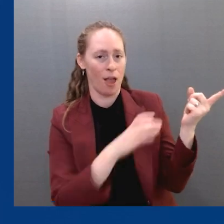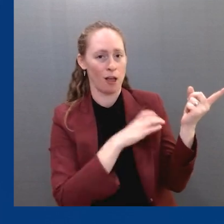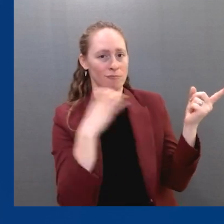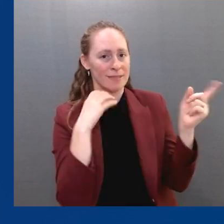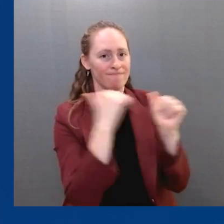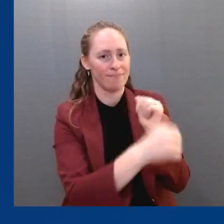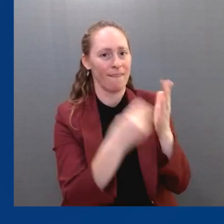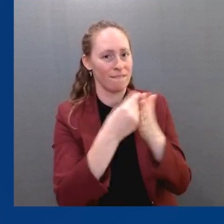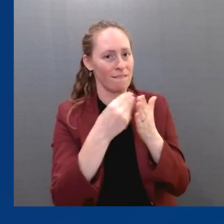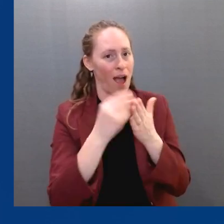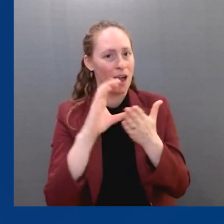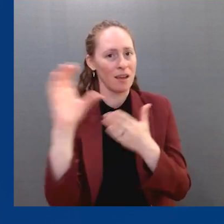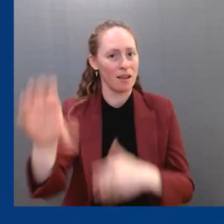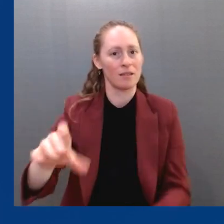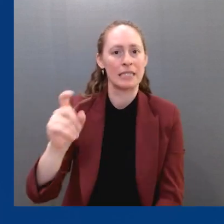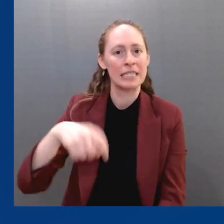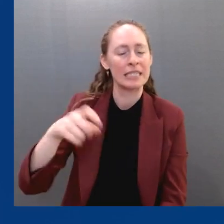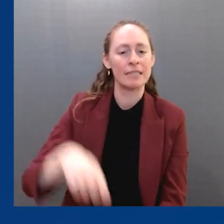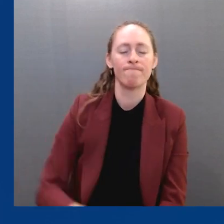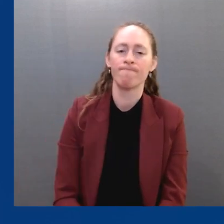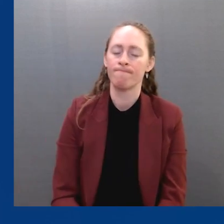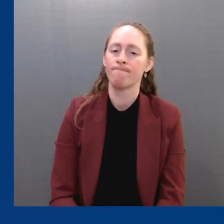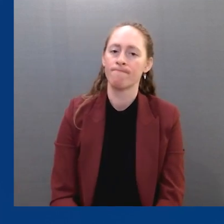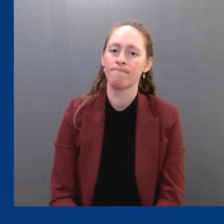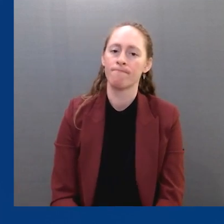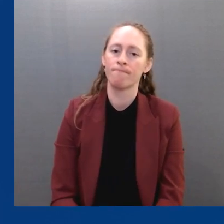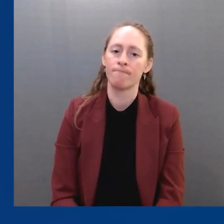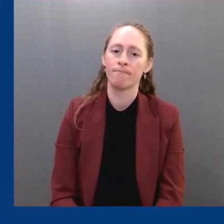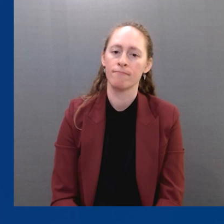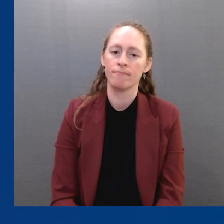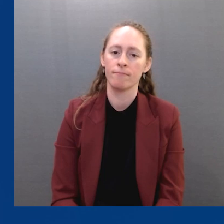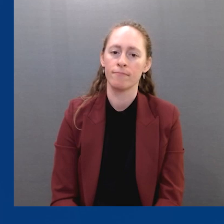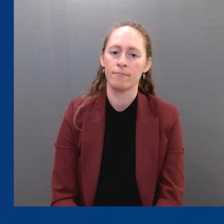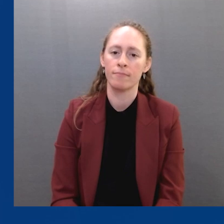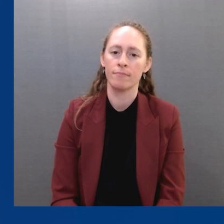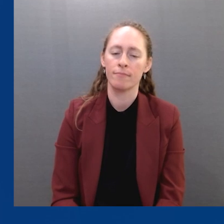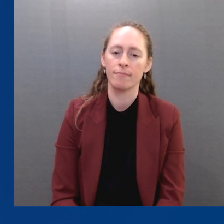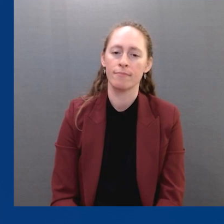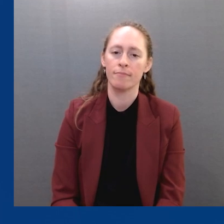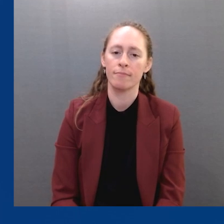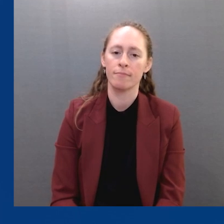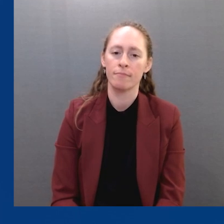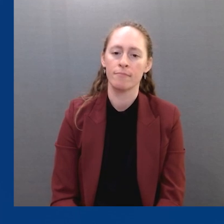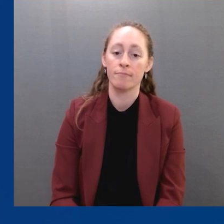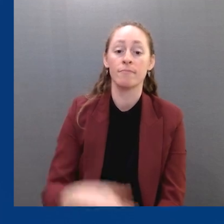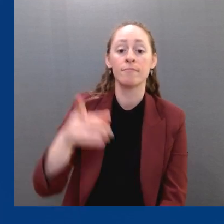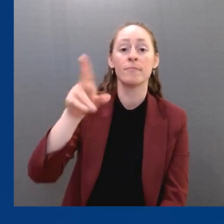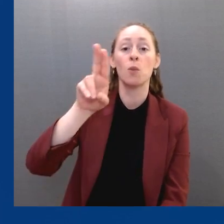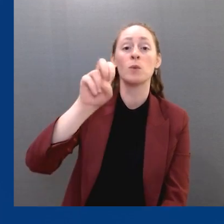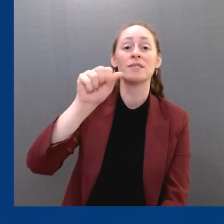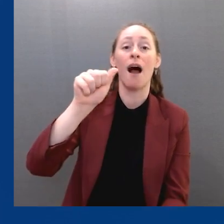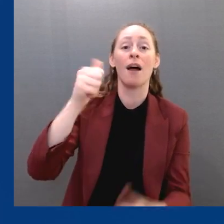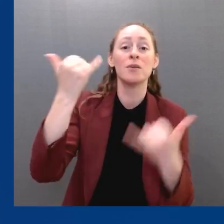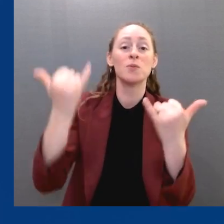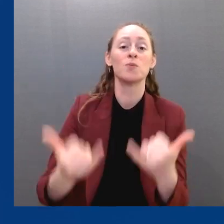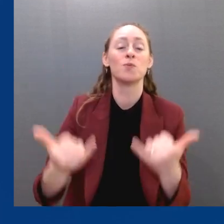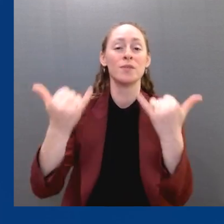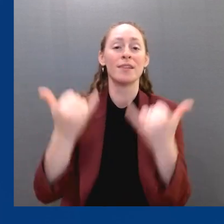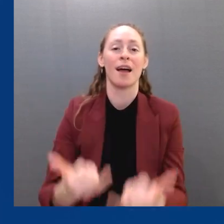Moderator: Let's go to Adrianna Rodriguez from USA Today. The Press: Hi. Thank you so much for taking my question.